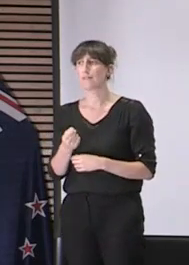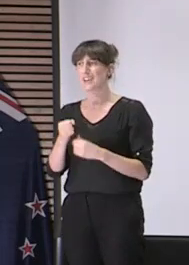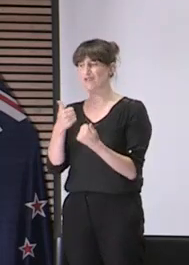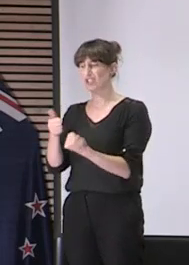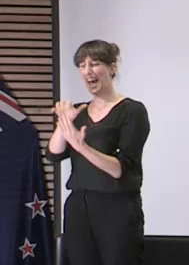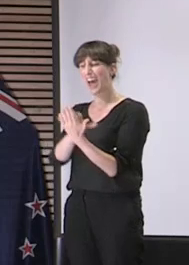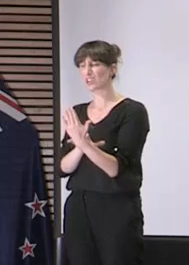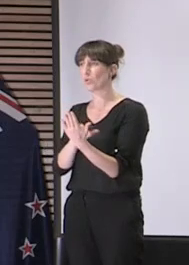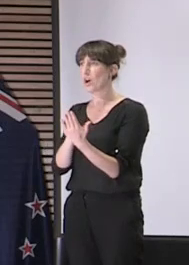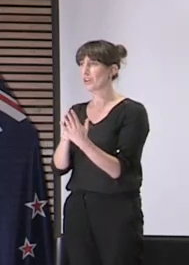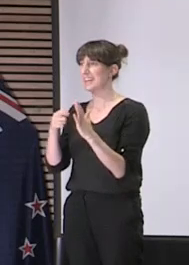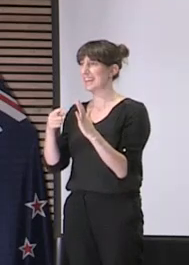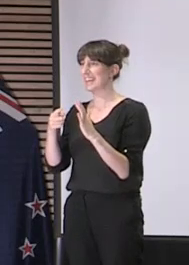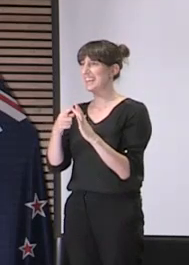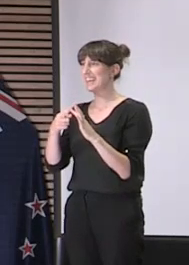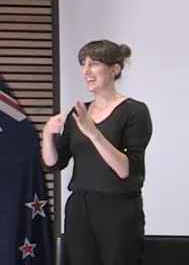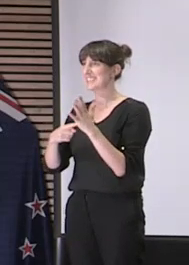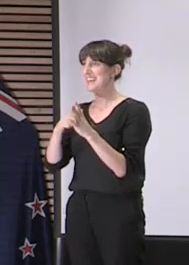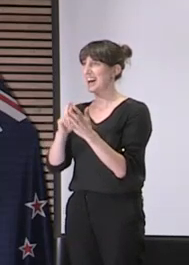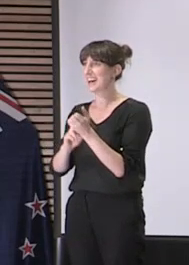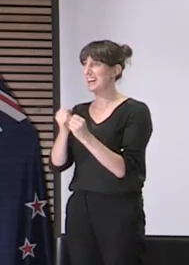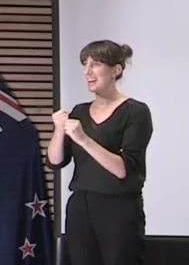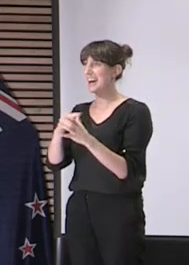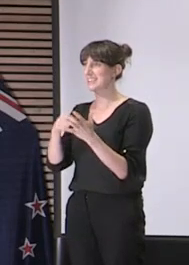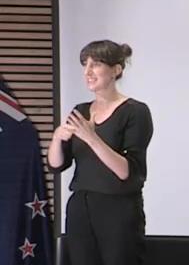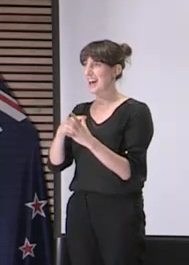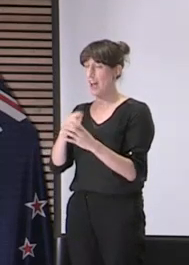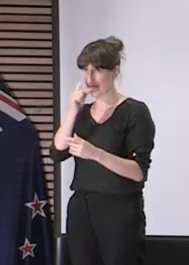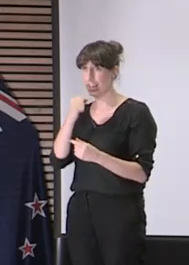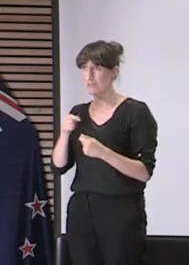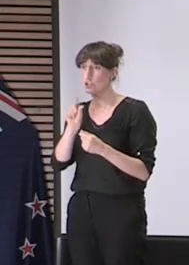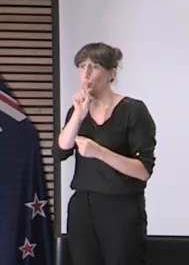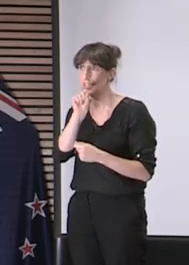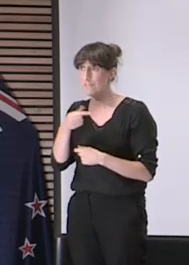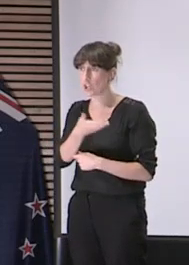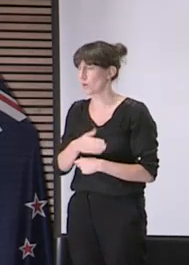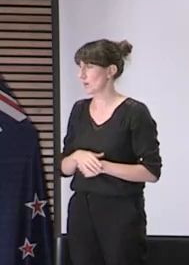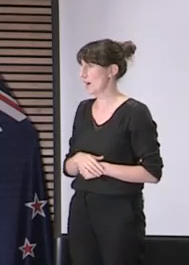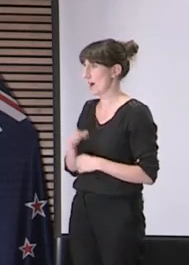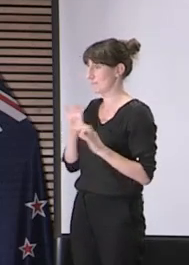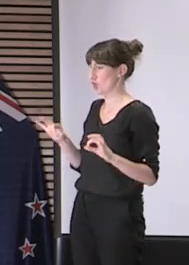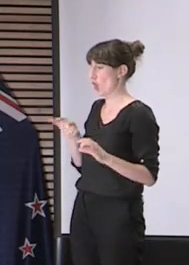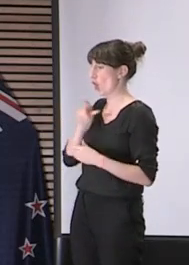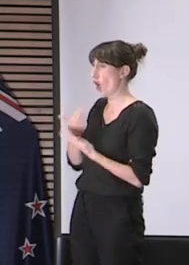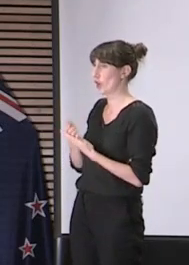specific because I would be really happy to response to that?